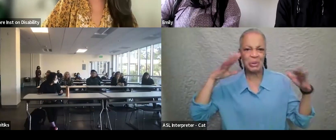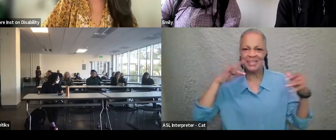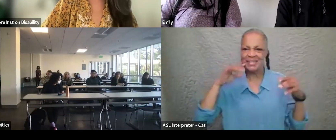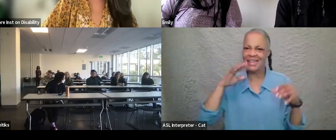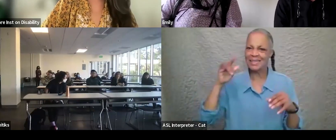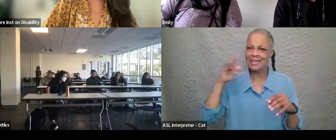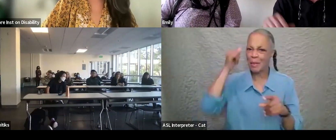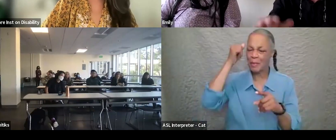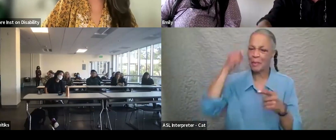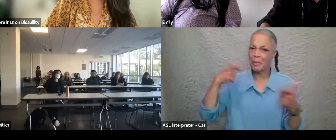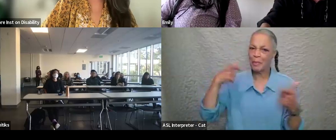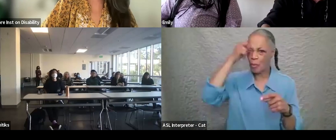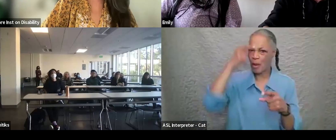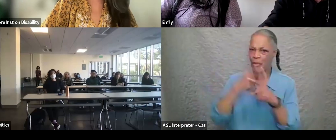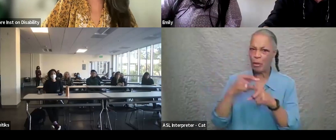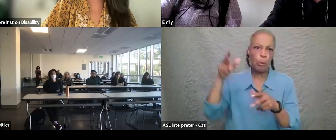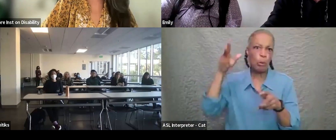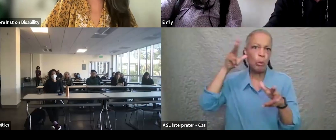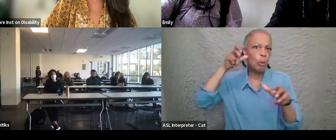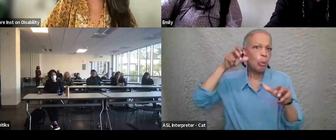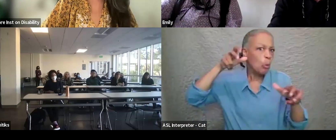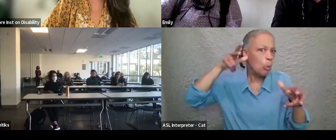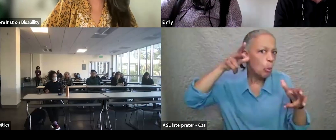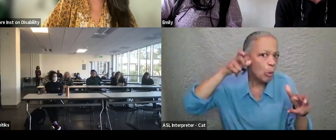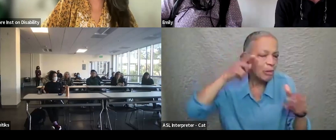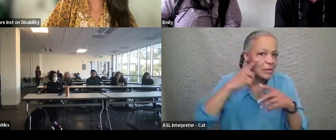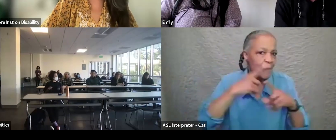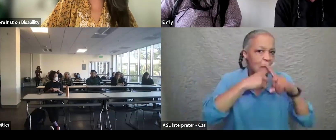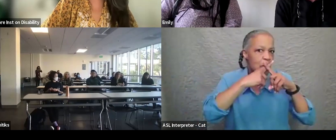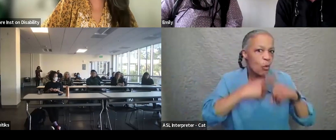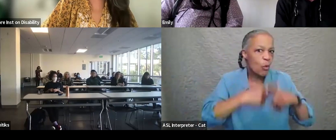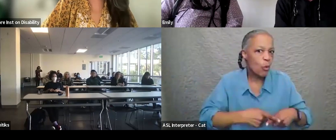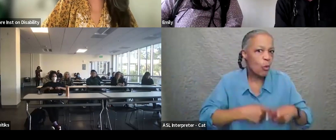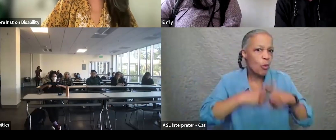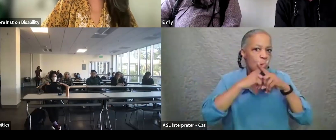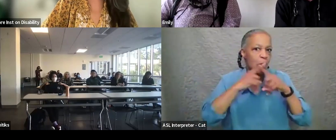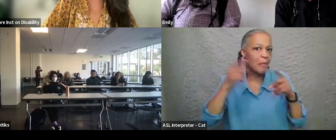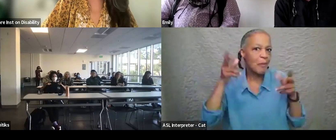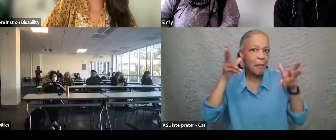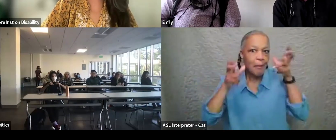Yeah, suddenly, like somebody's got the mute button on. I didn't even know they were listening in [laugh]. Yeah.